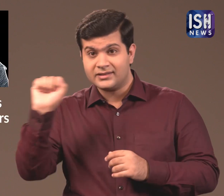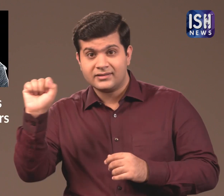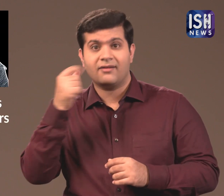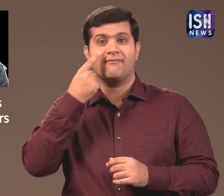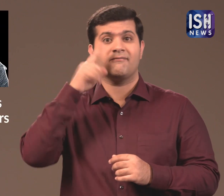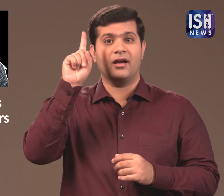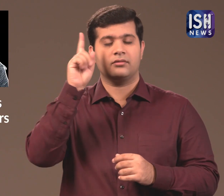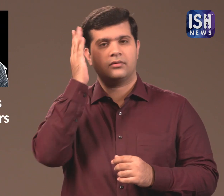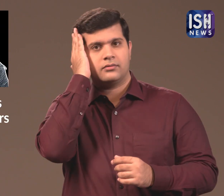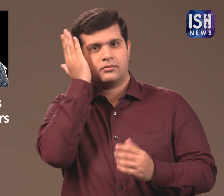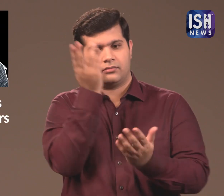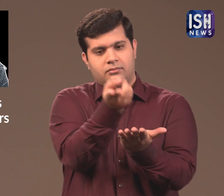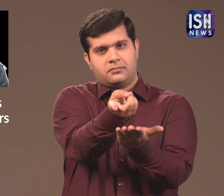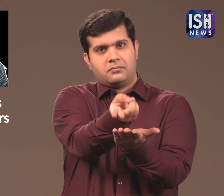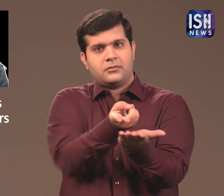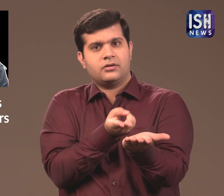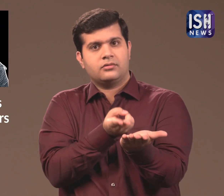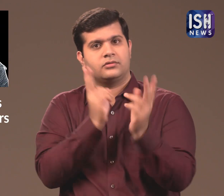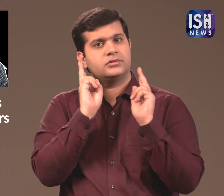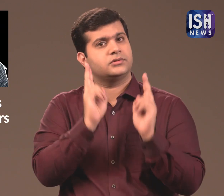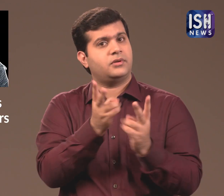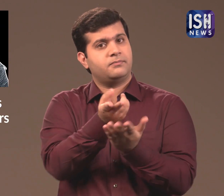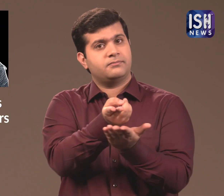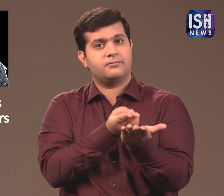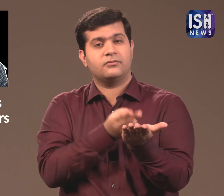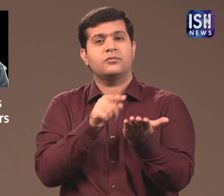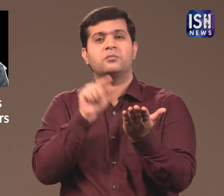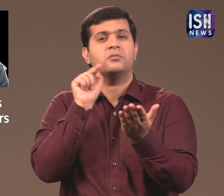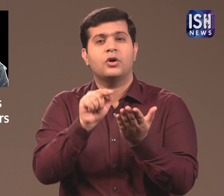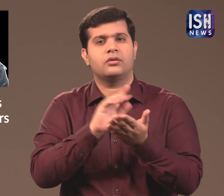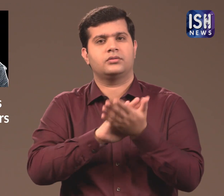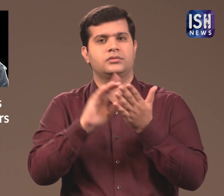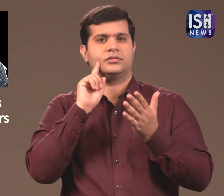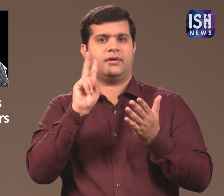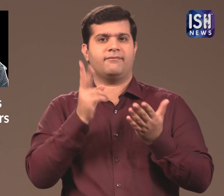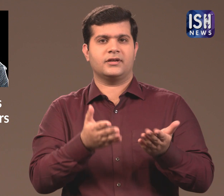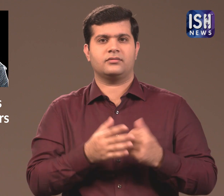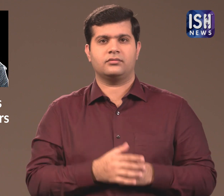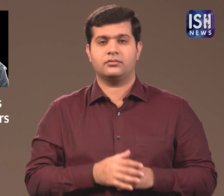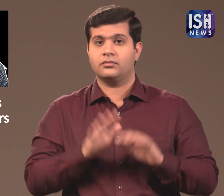His father is bedridden due to HIV as well.